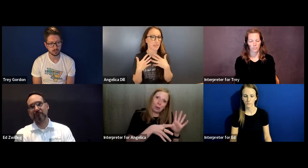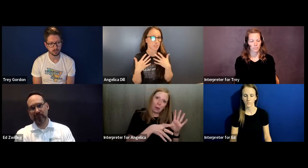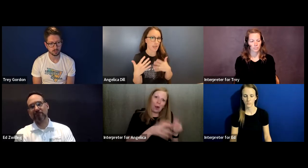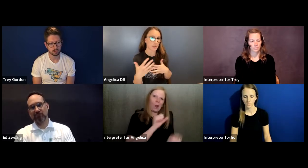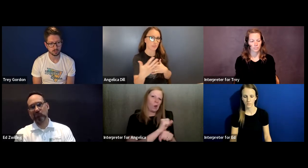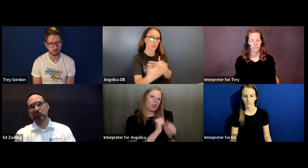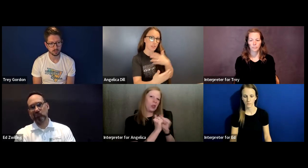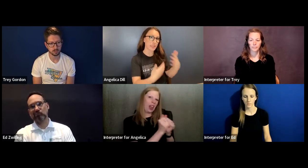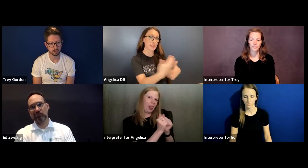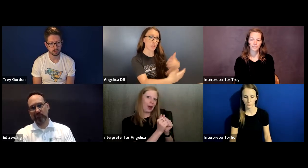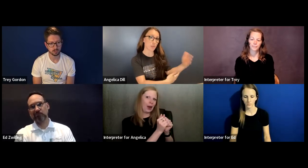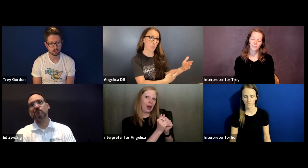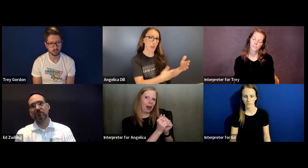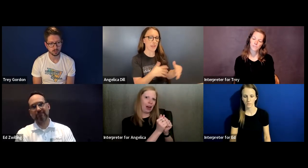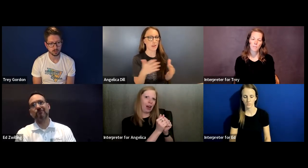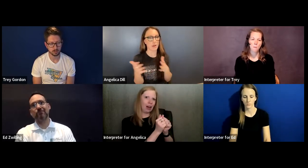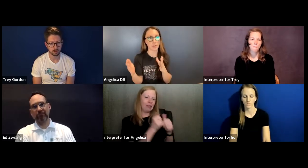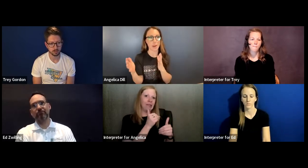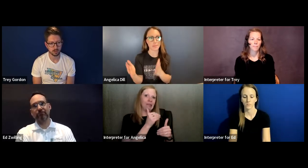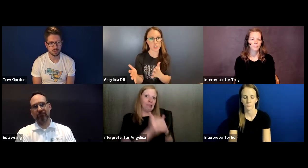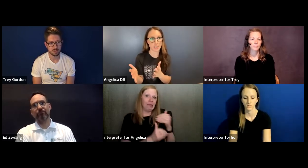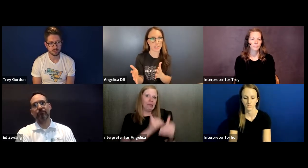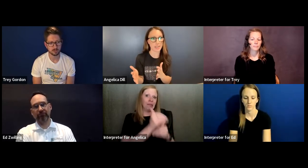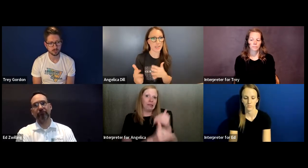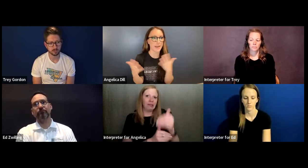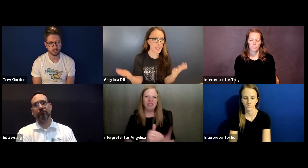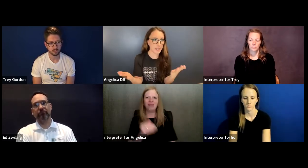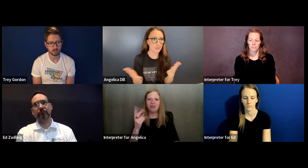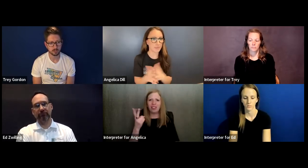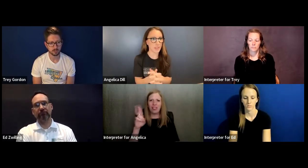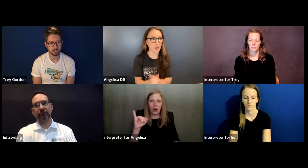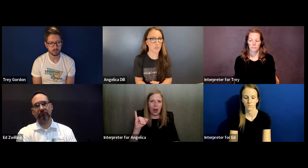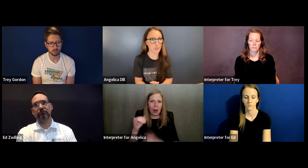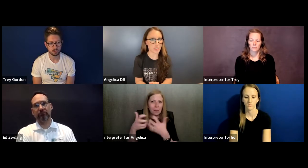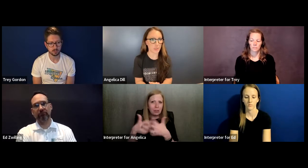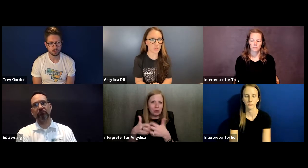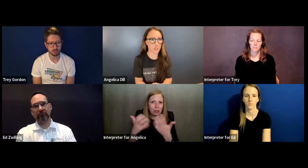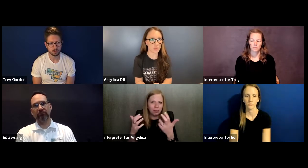just kind of lead us along the way and a vri machine um you know unfortunately wouldn't do